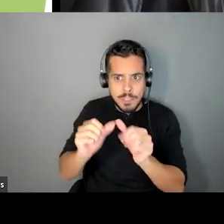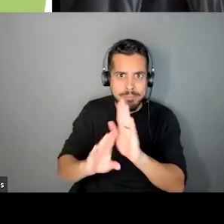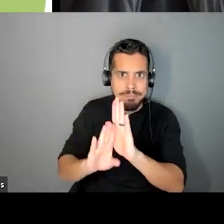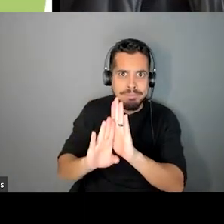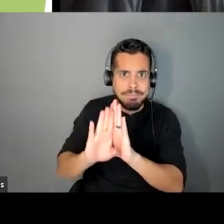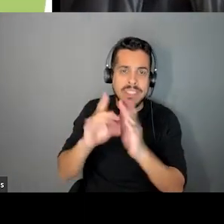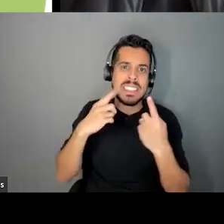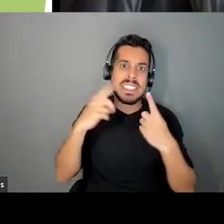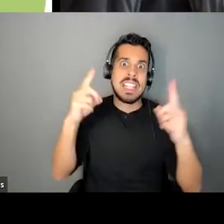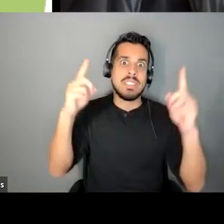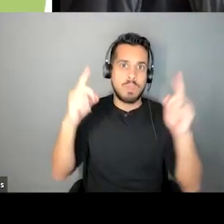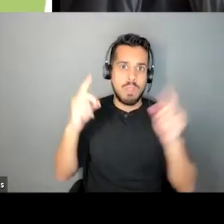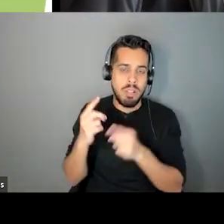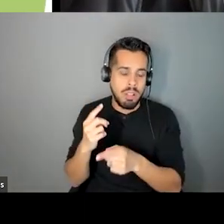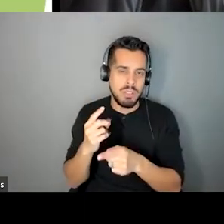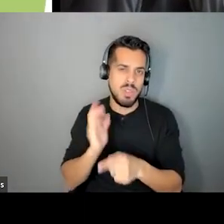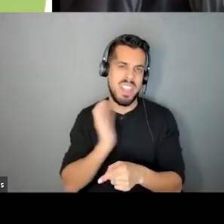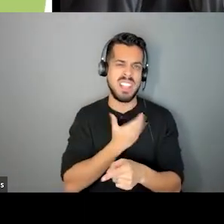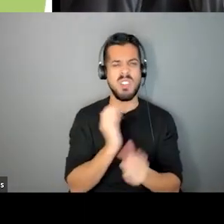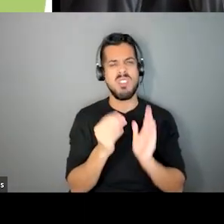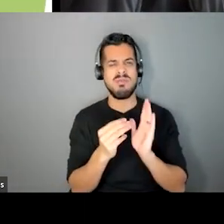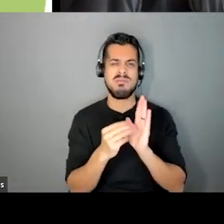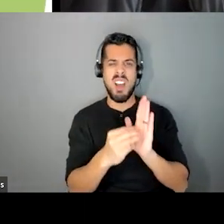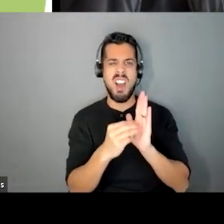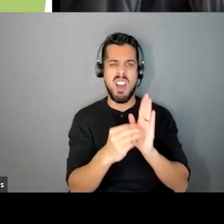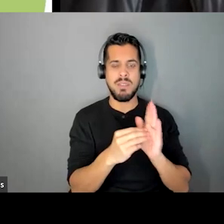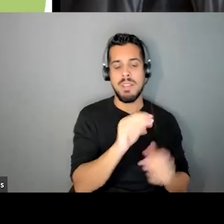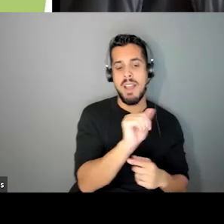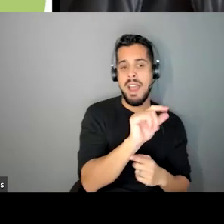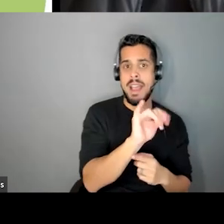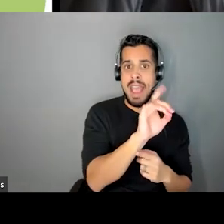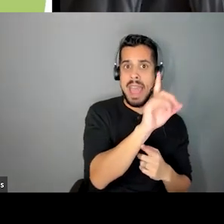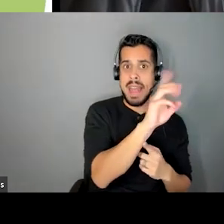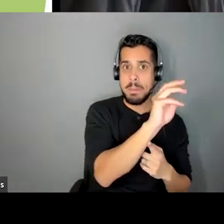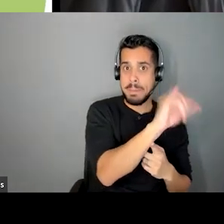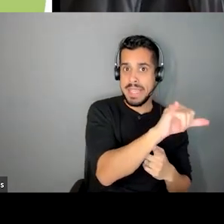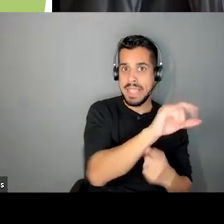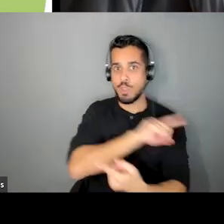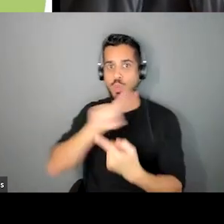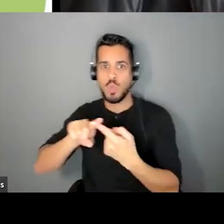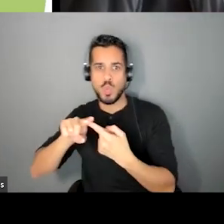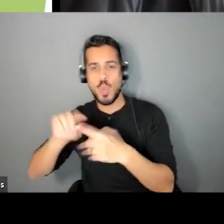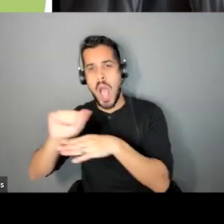Um... so that's our model from academy to apprenticeship. Uh... next slide, please.